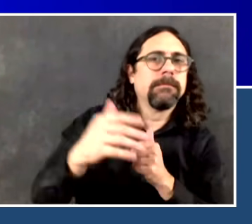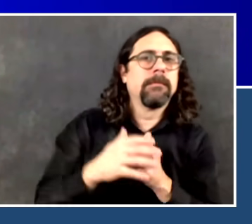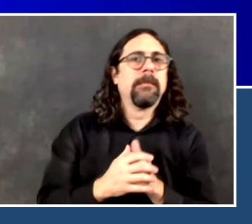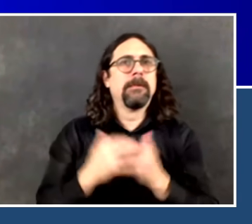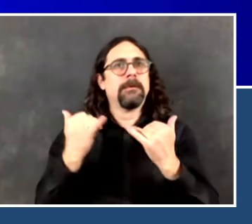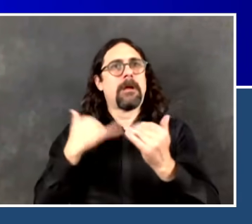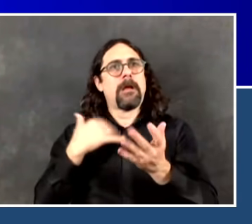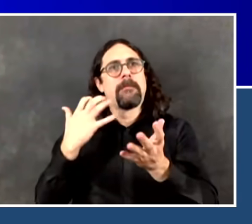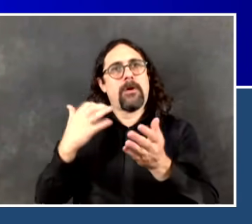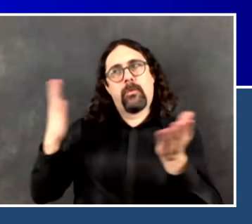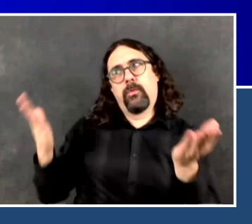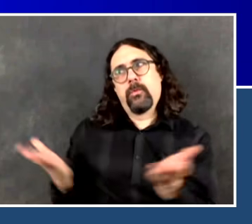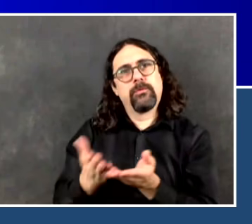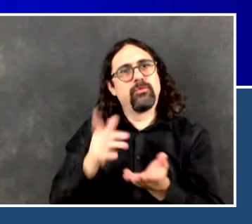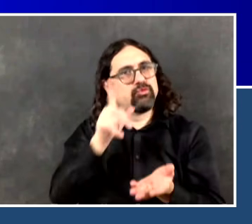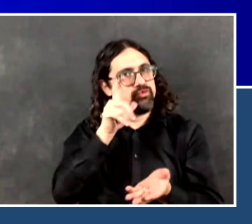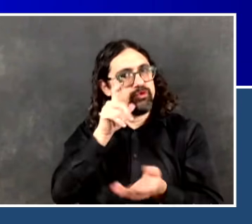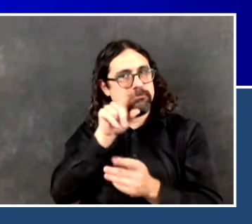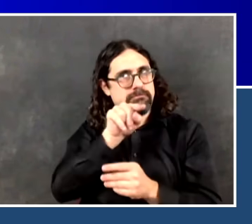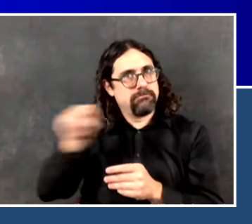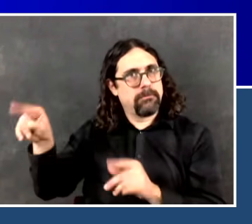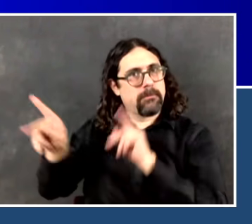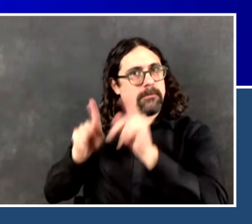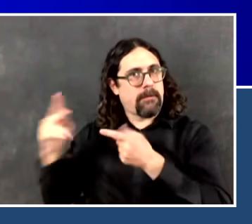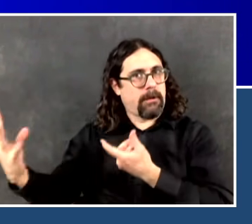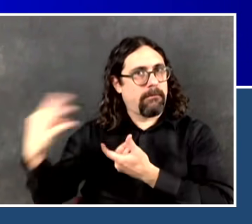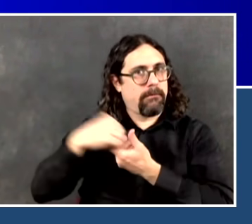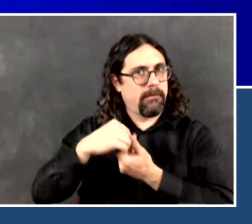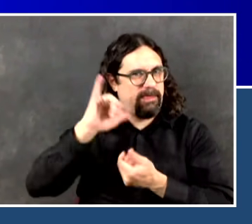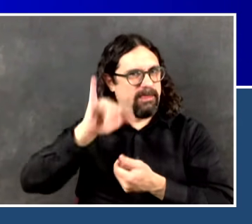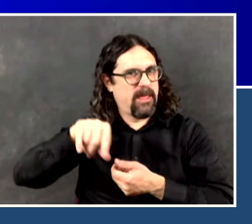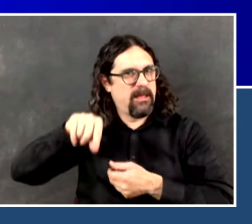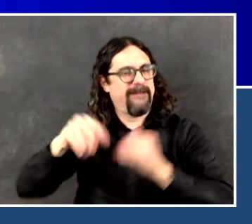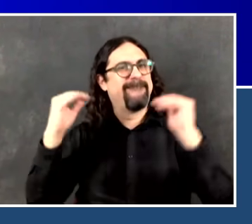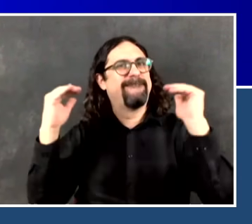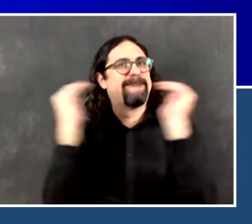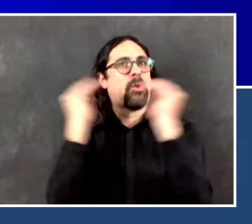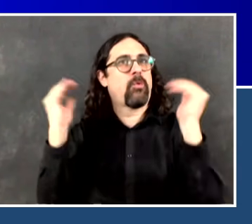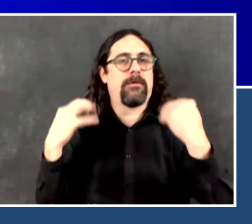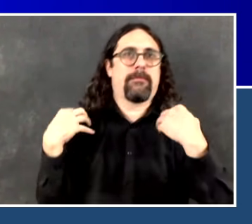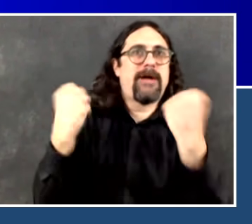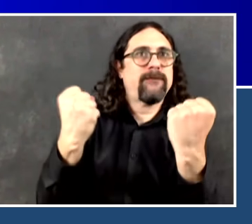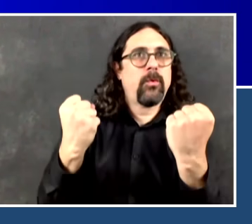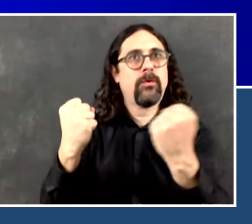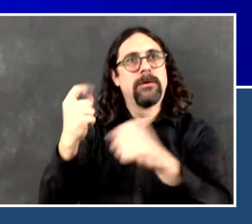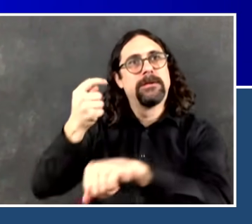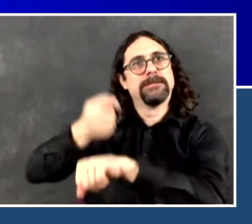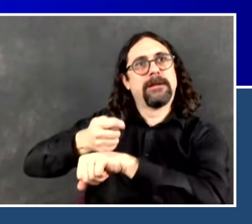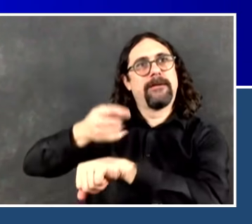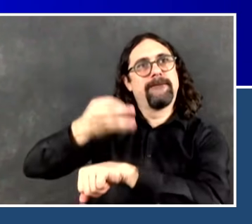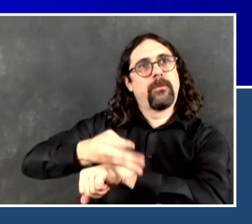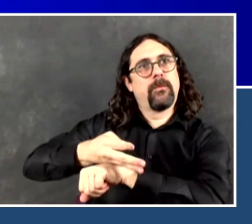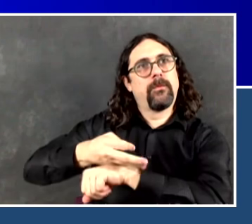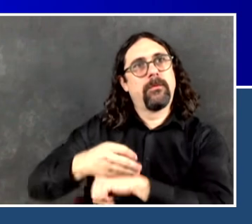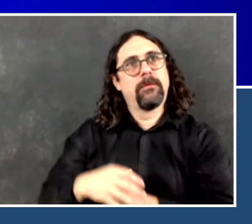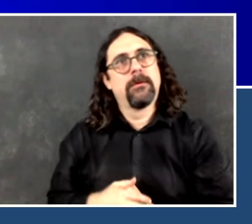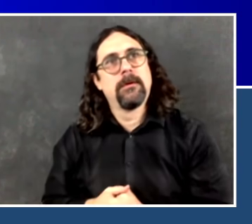LET ME INTRODUCE EACH ONE TO YU.O FIRST OF ALL, THIS WILL BE A GROUP OF PEOPLE